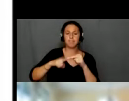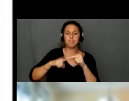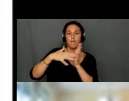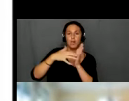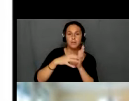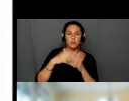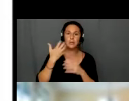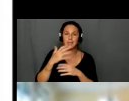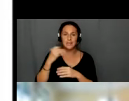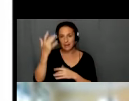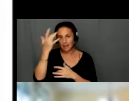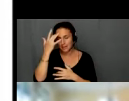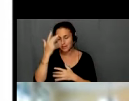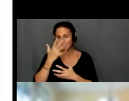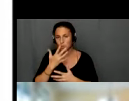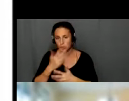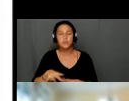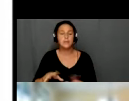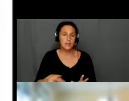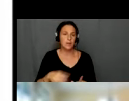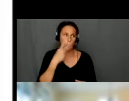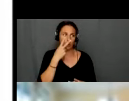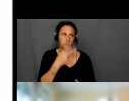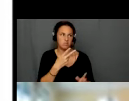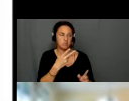Unfortunately and we saw that play out with COVID as well.